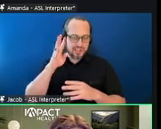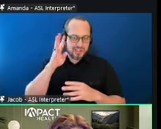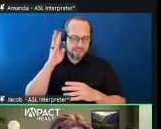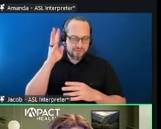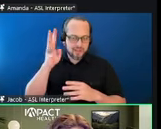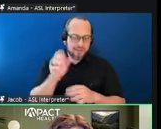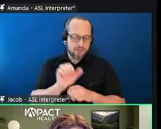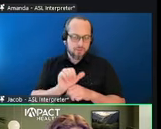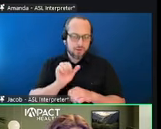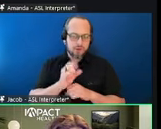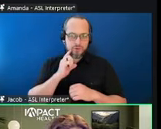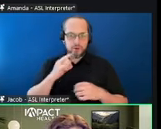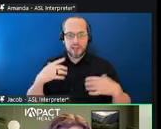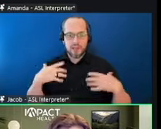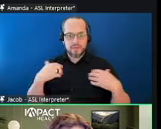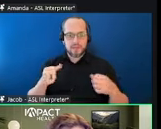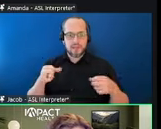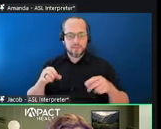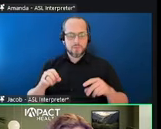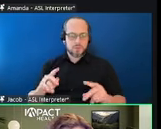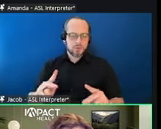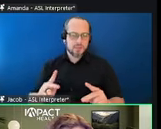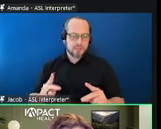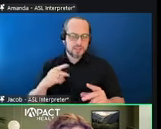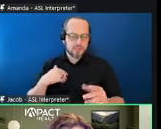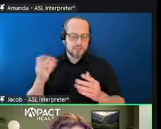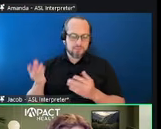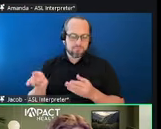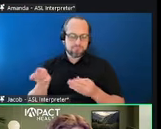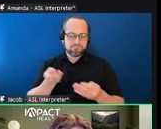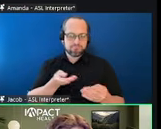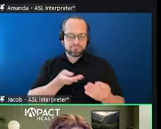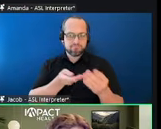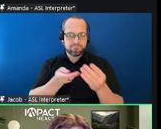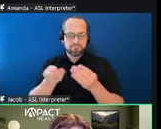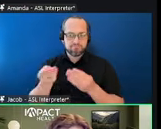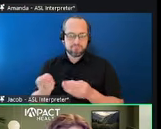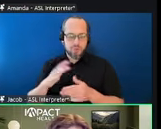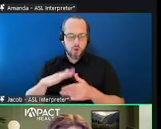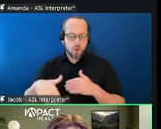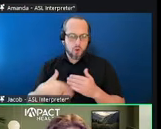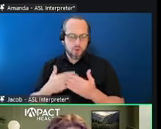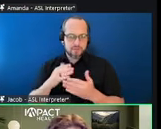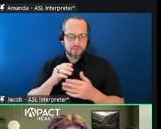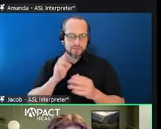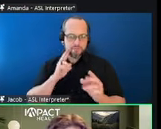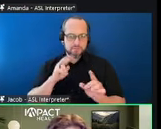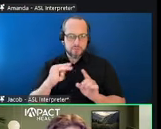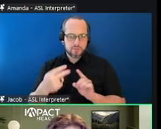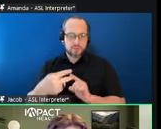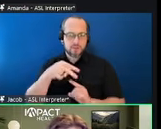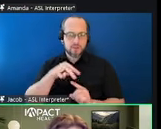opportunities. Uh and we've carried that through in all areas of our work. We launched the impact